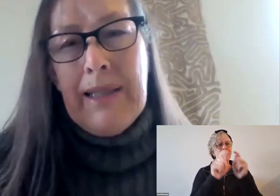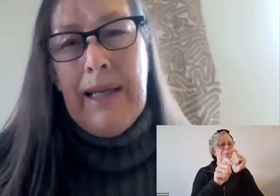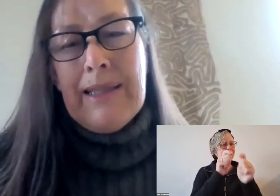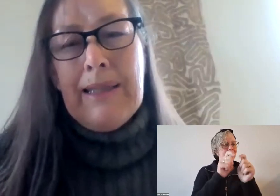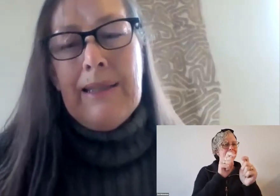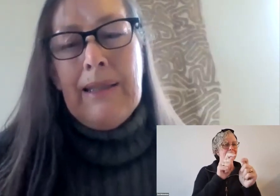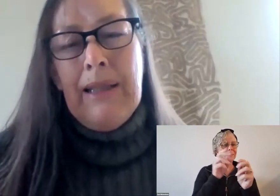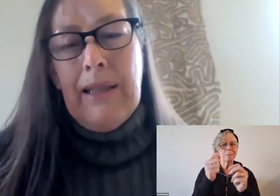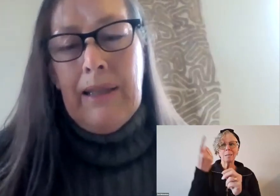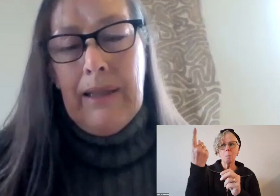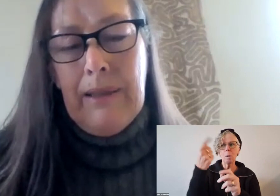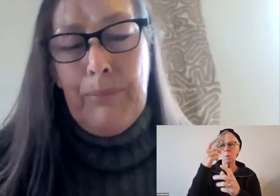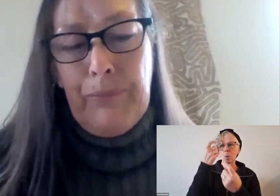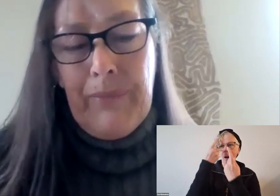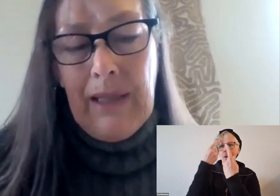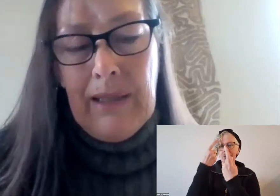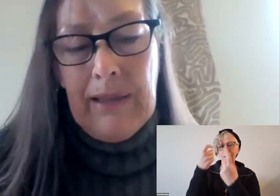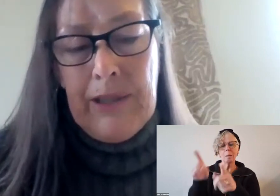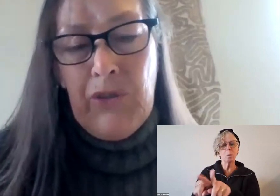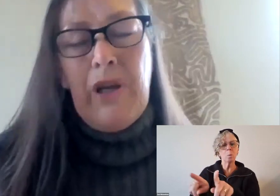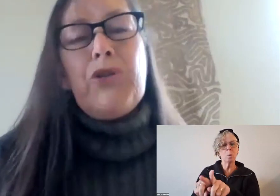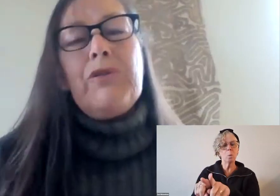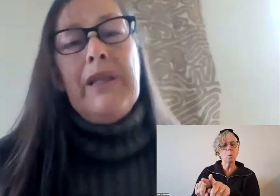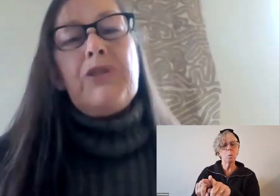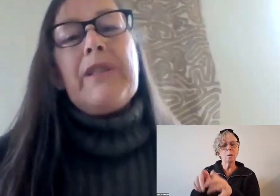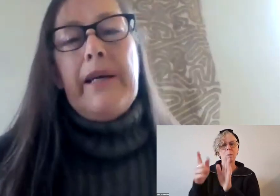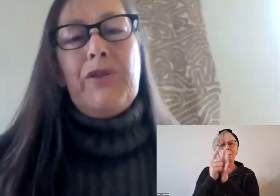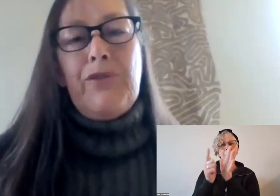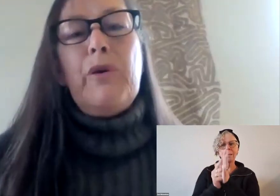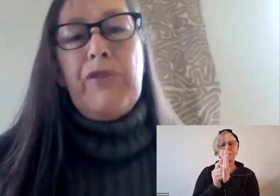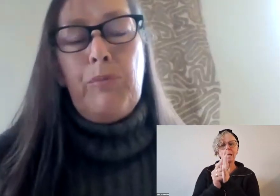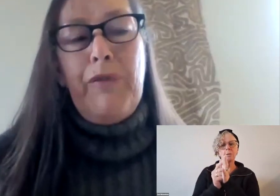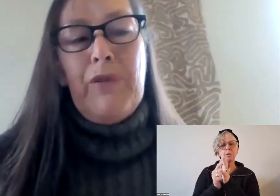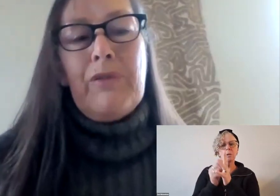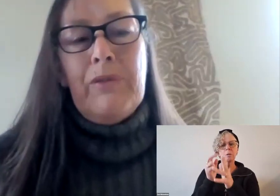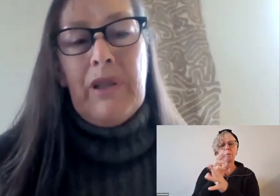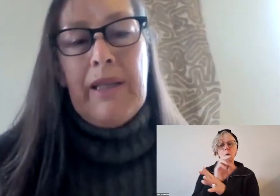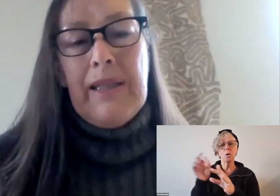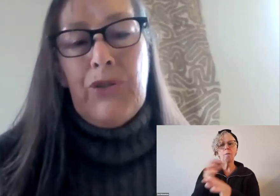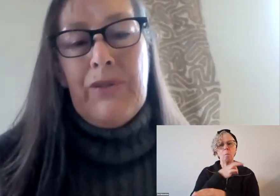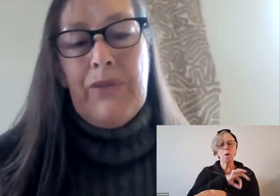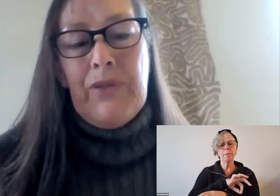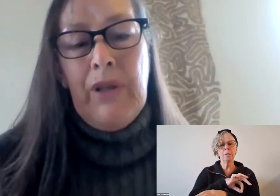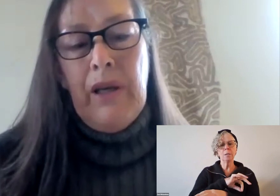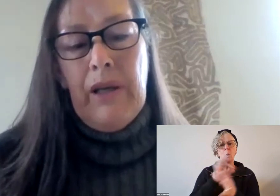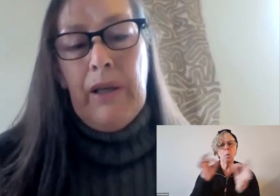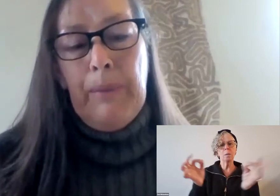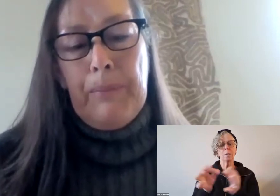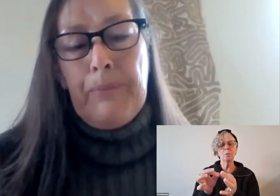the legislation for not-for-profit organisations.